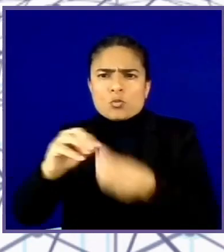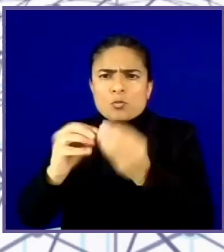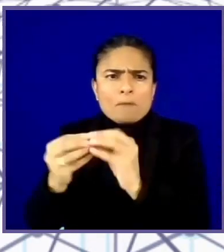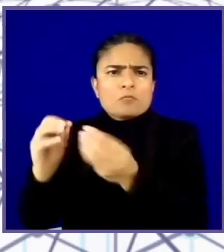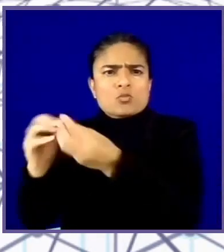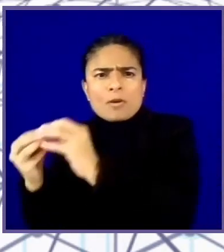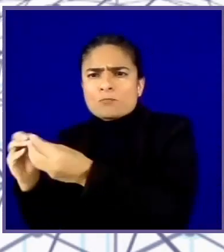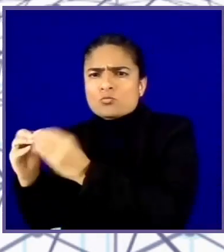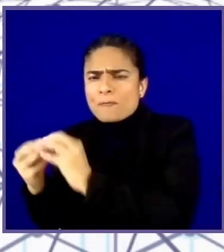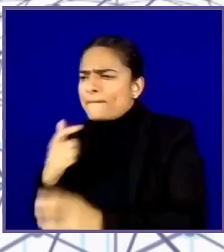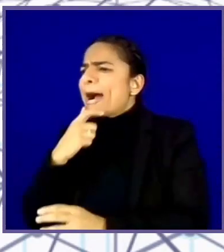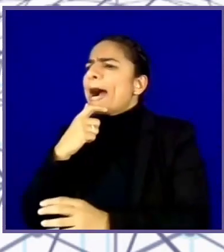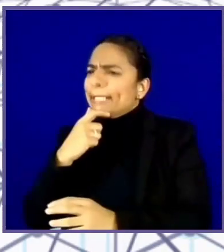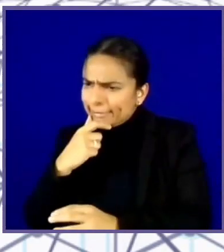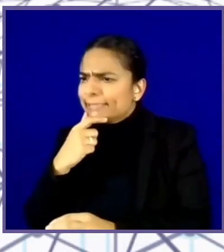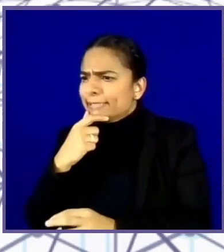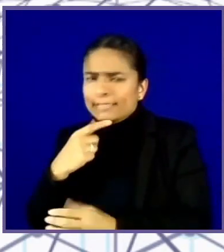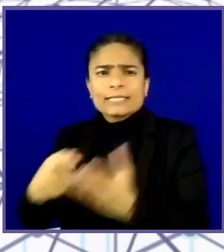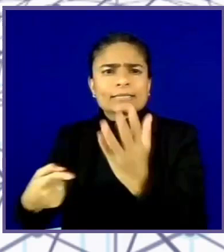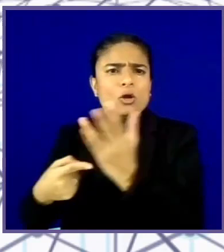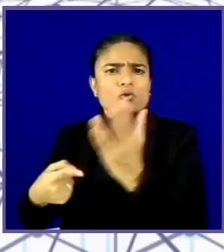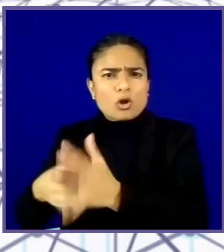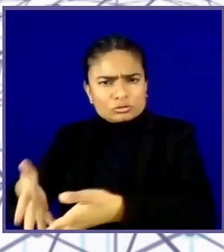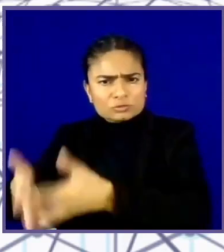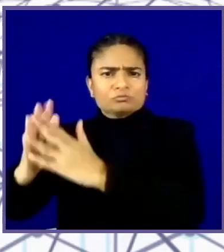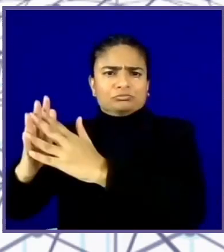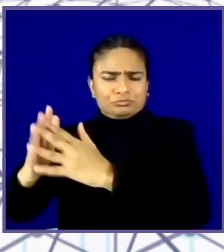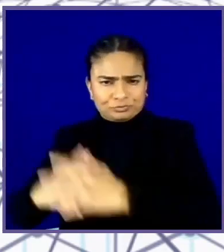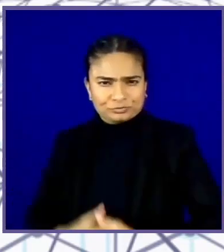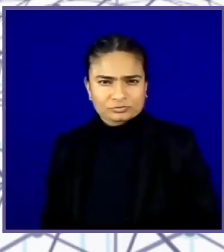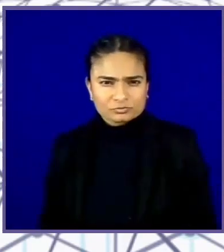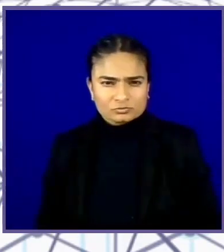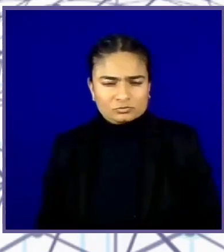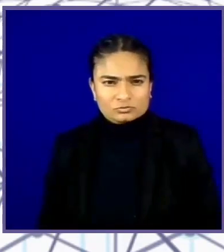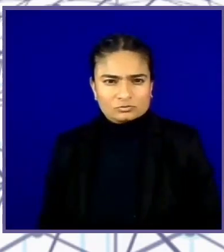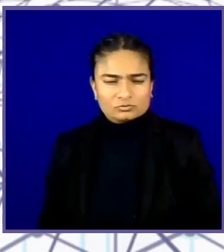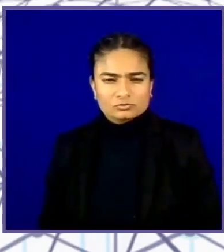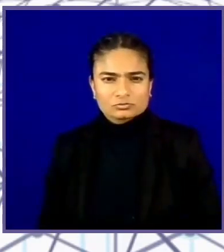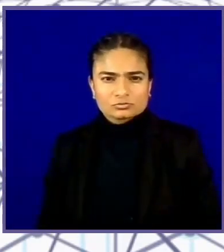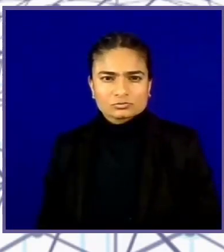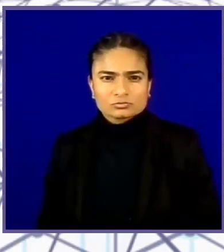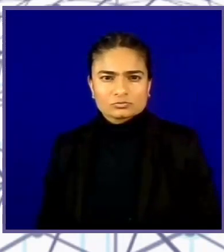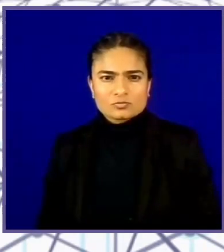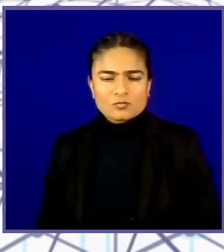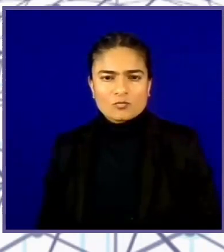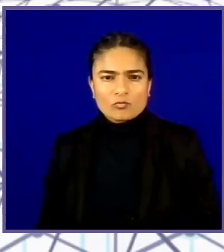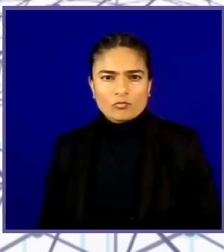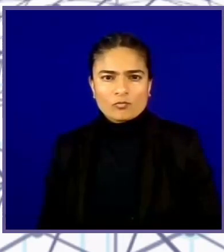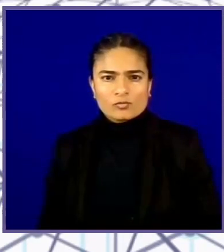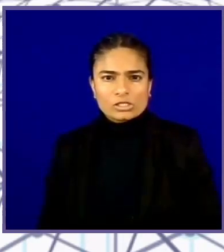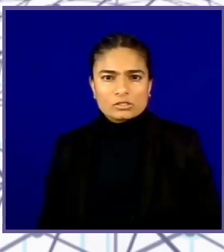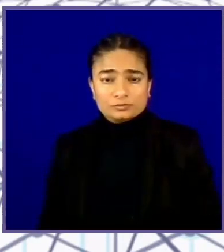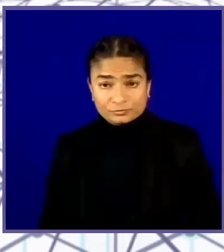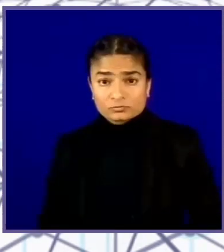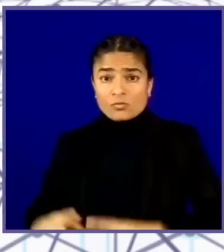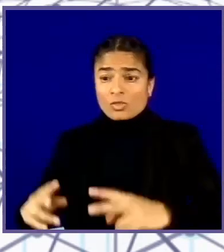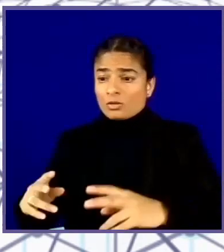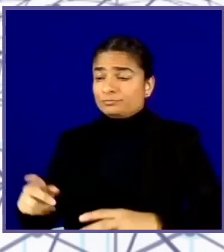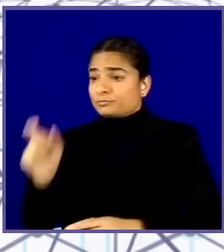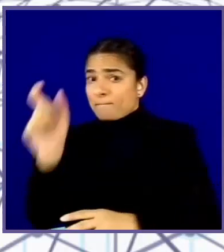actual users or as industries either are not aware about it the innovation or may not have